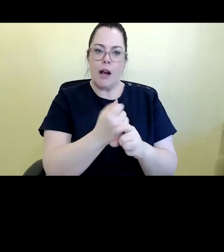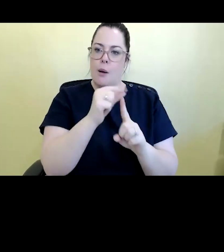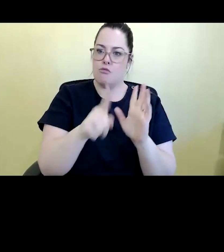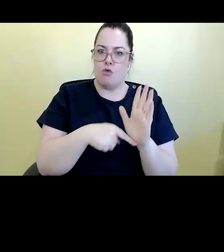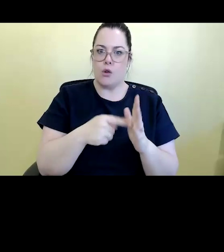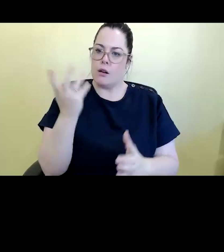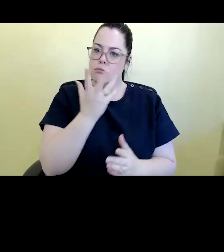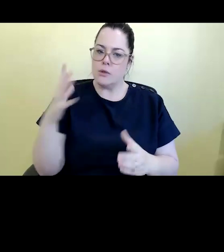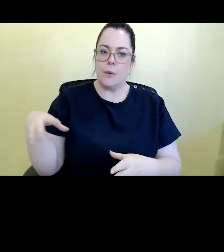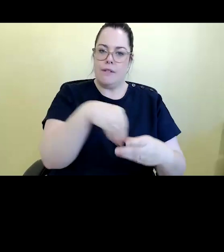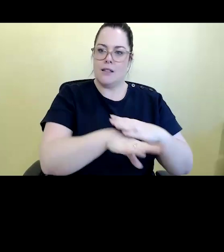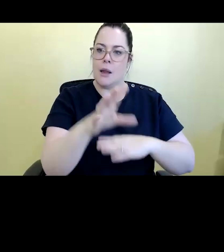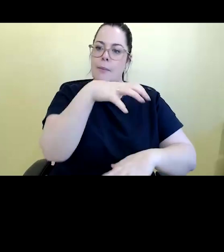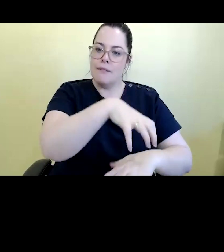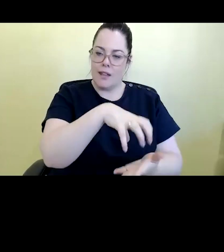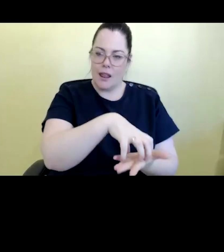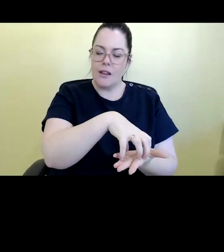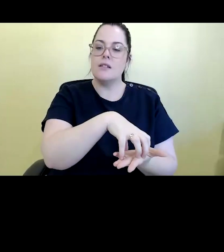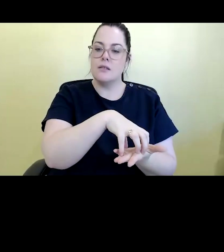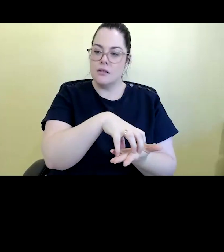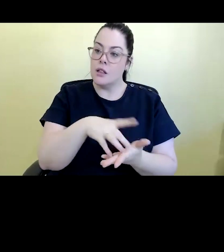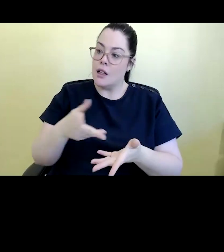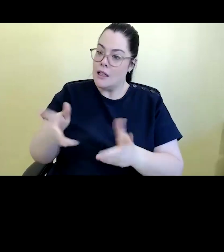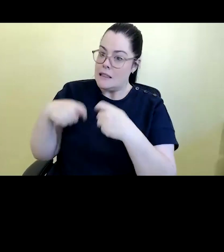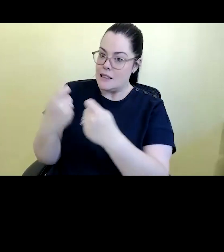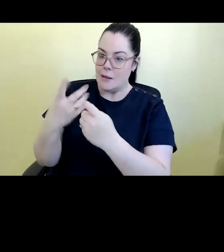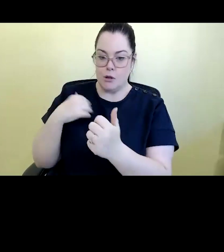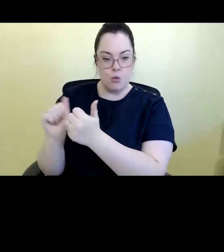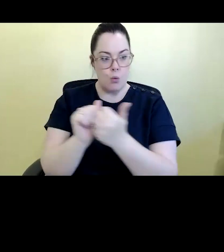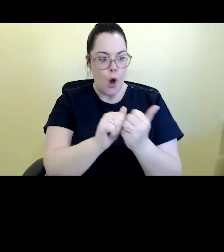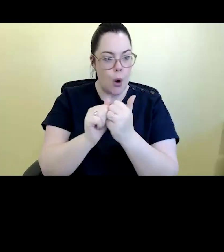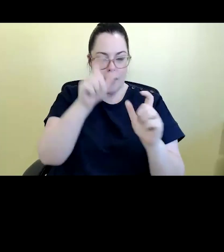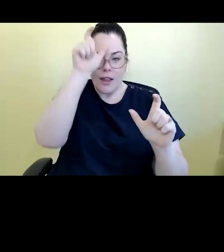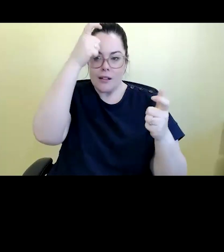work closely and collaboratively with Creative Australia from inception through to deinstall.